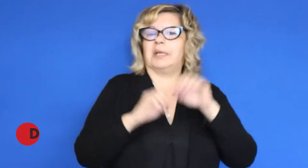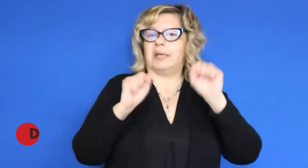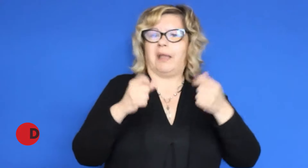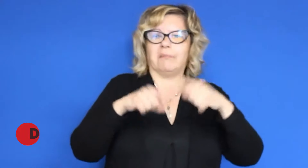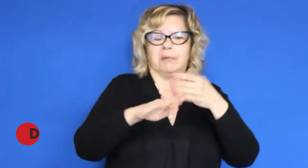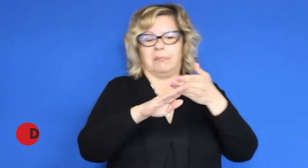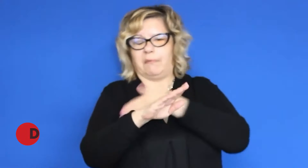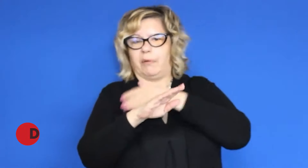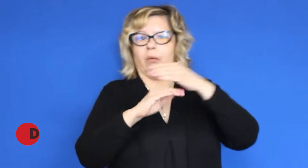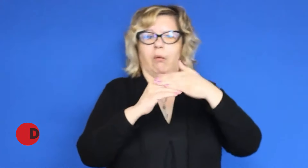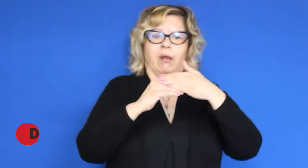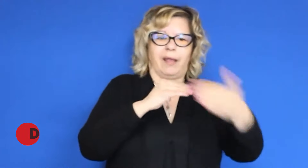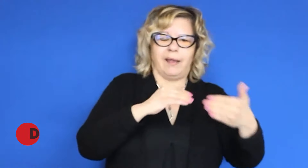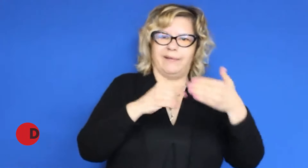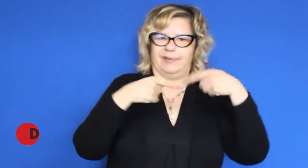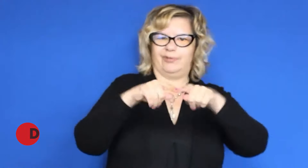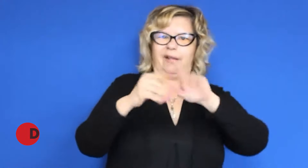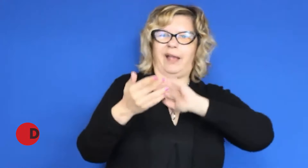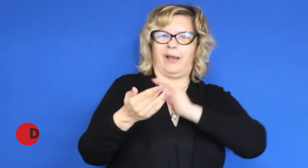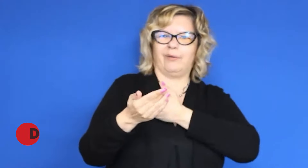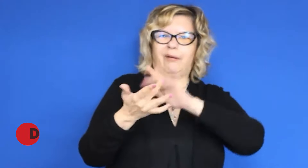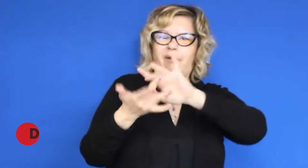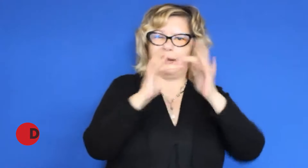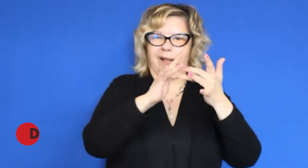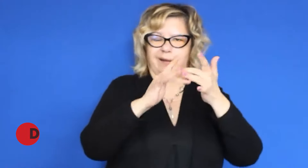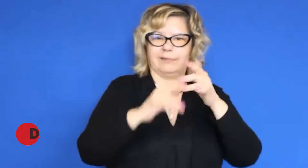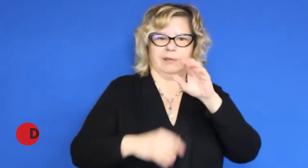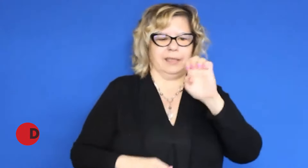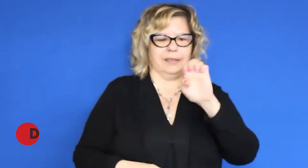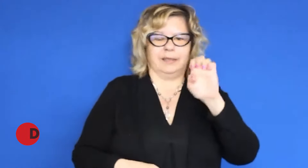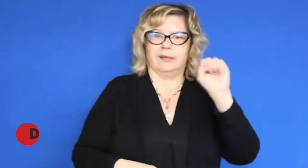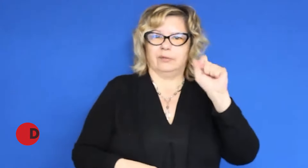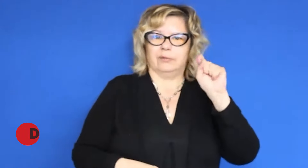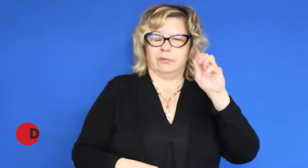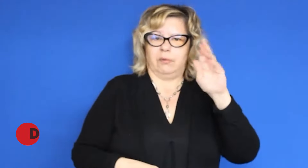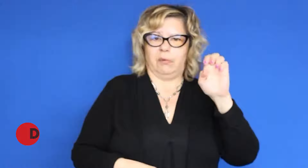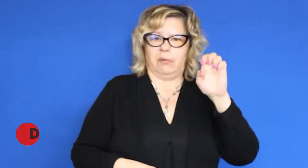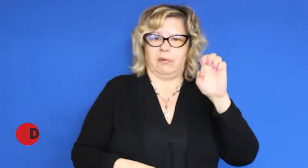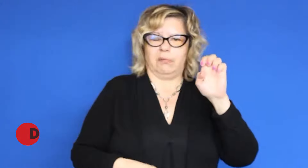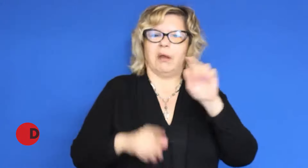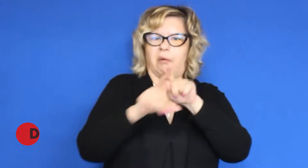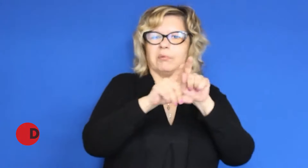It can happen before, after, or during our online e-store.